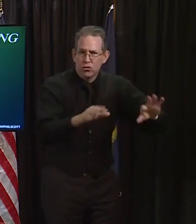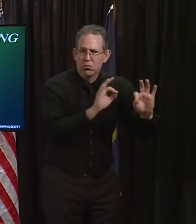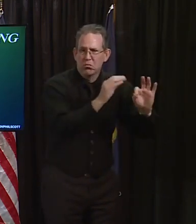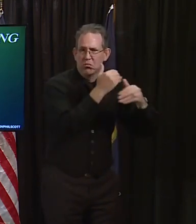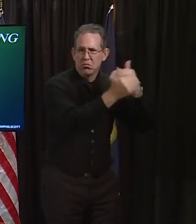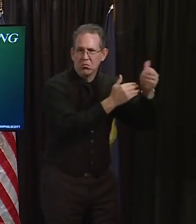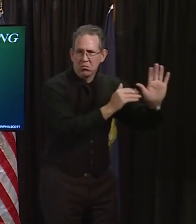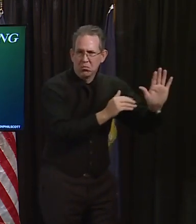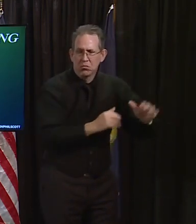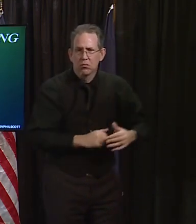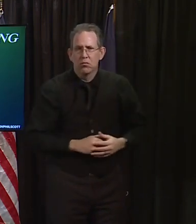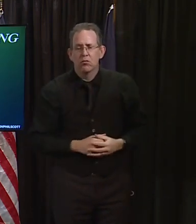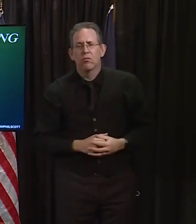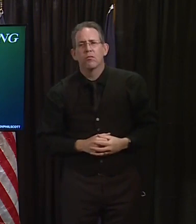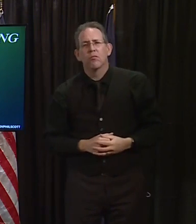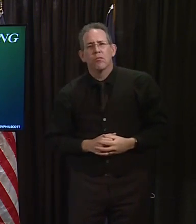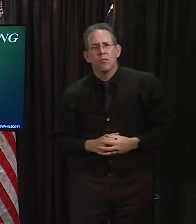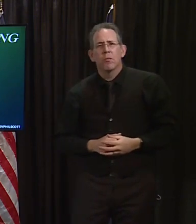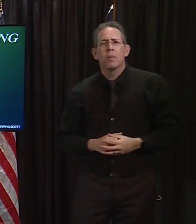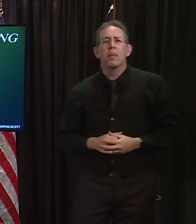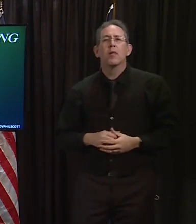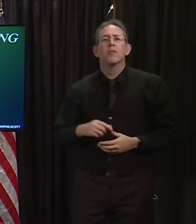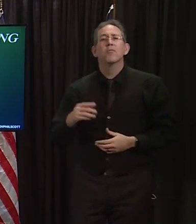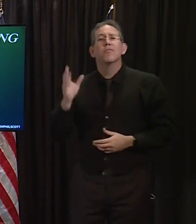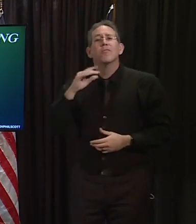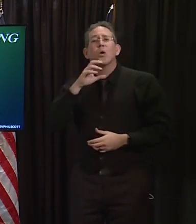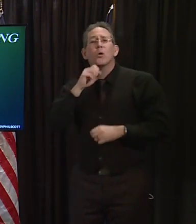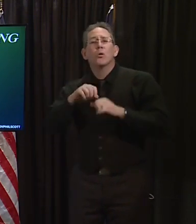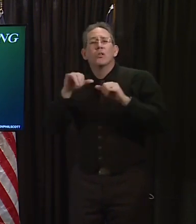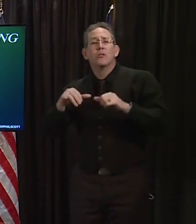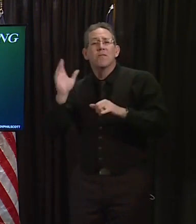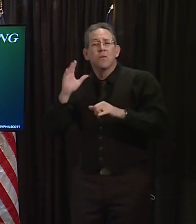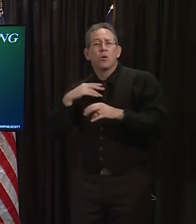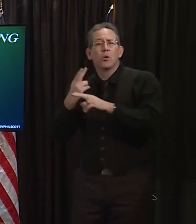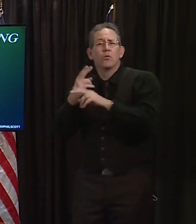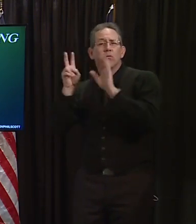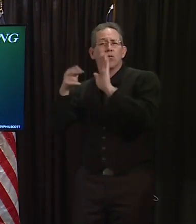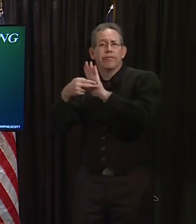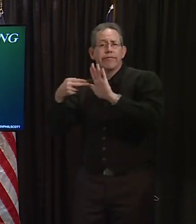to stay where schools administered the tests on site to an approach where